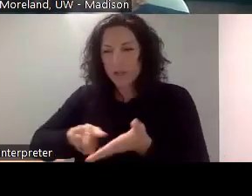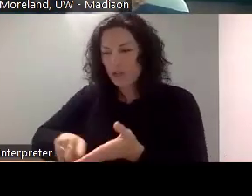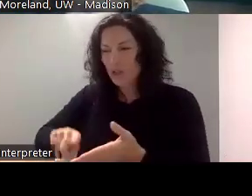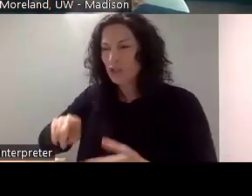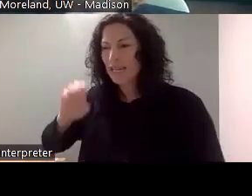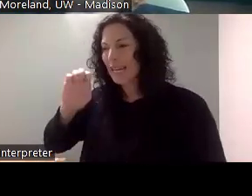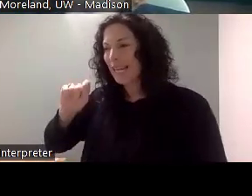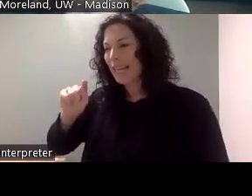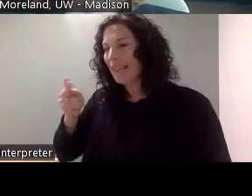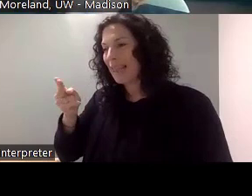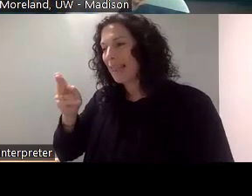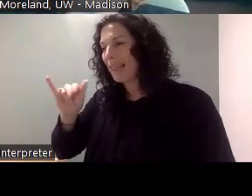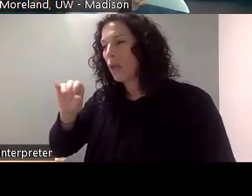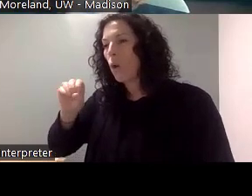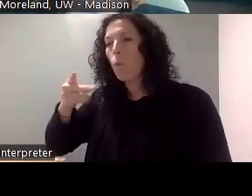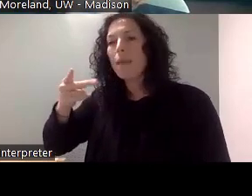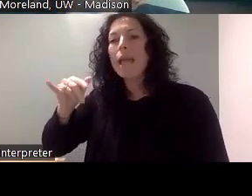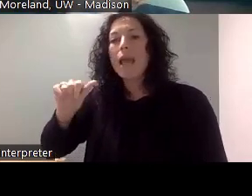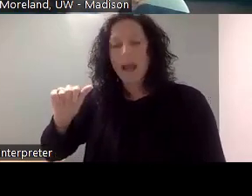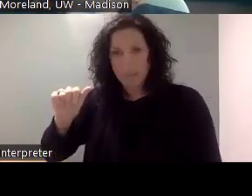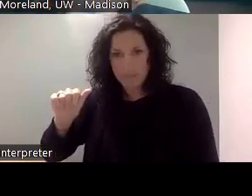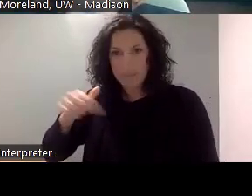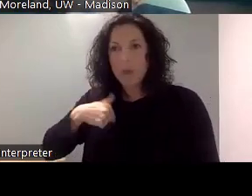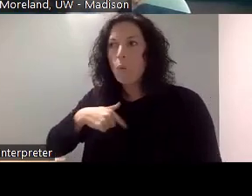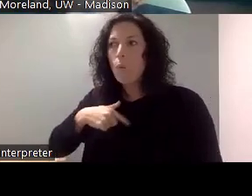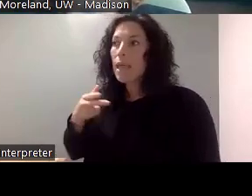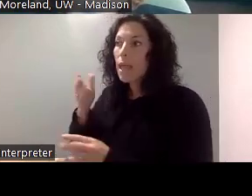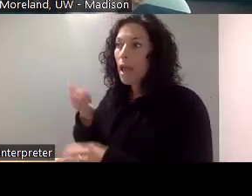and we had employed a consultant